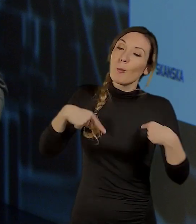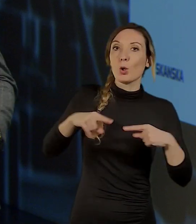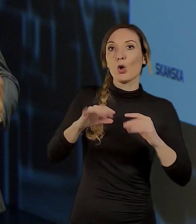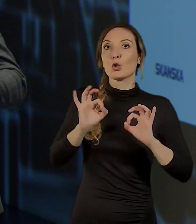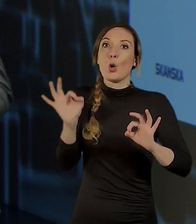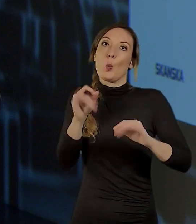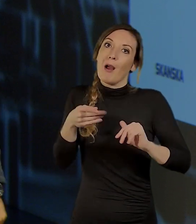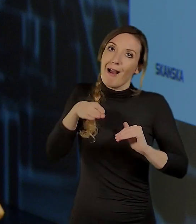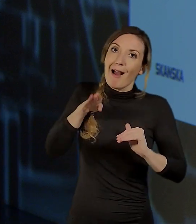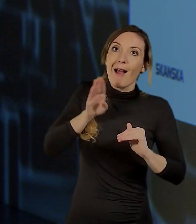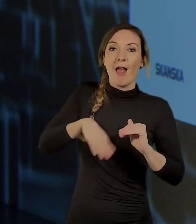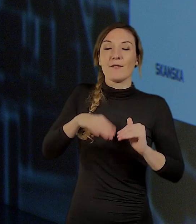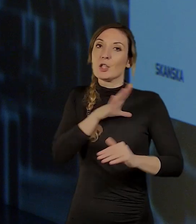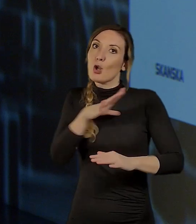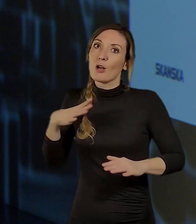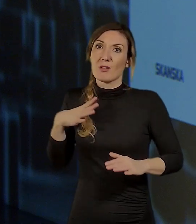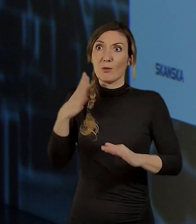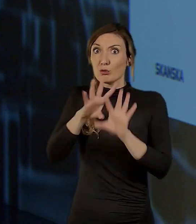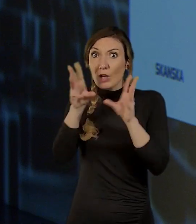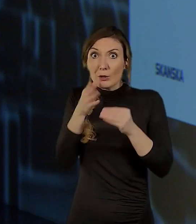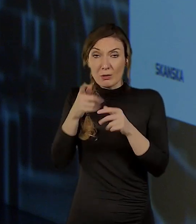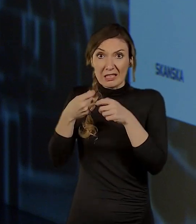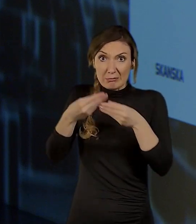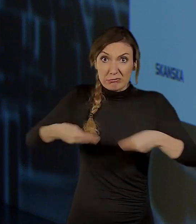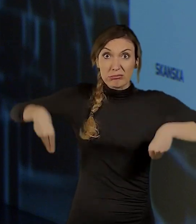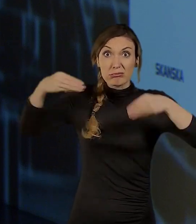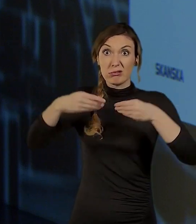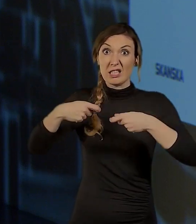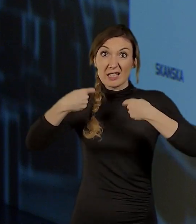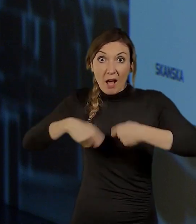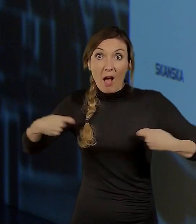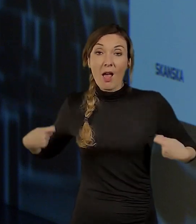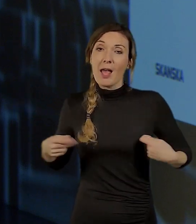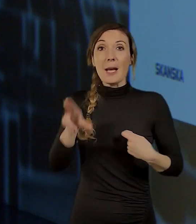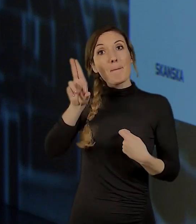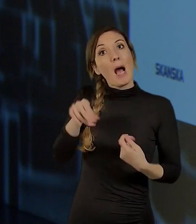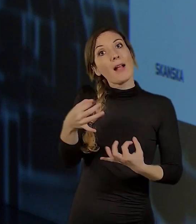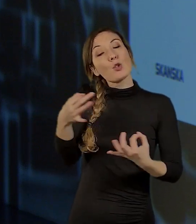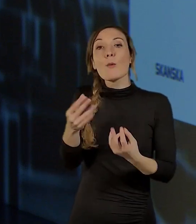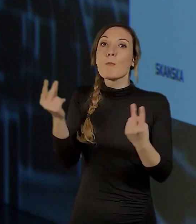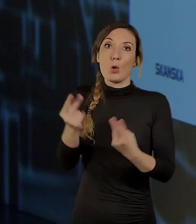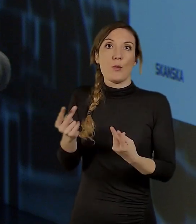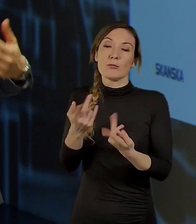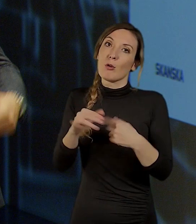so that the Deputy Mayor can respond, if necessary, how they are solving the situation?